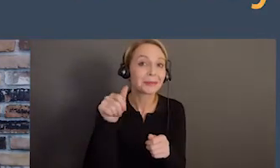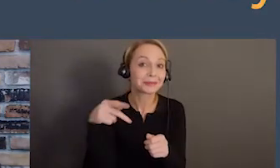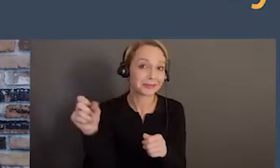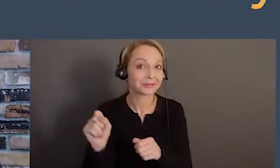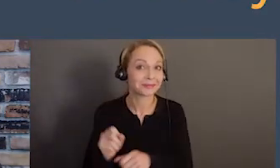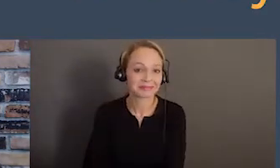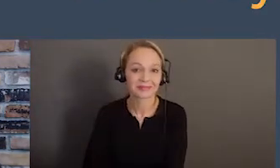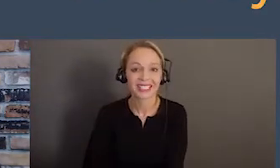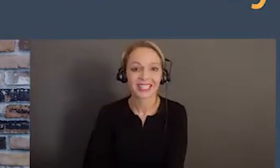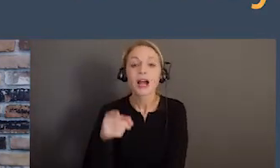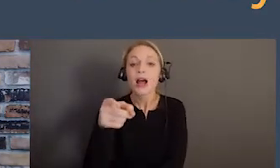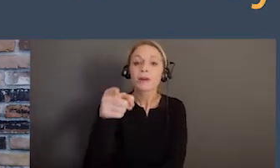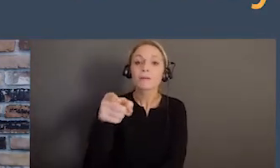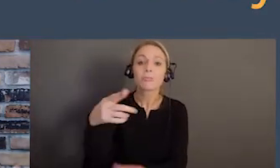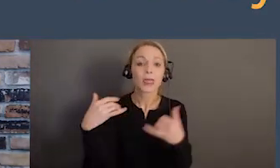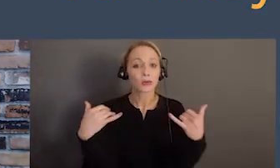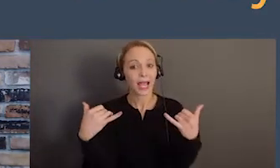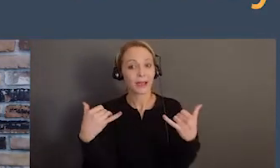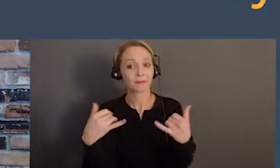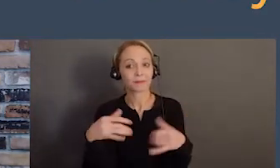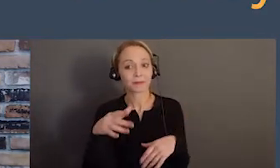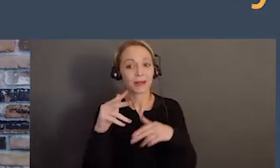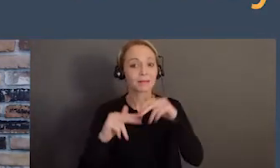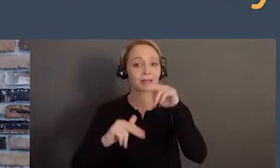TODAY WHEN BUILDING APP FUNCTIONALITY ON A SPECIFIC